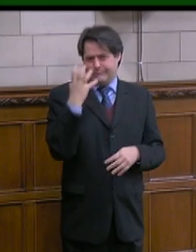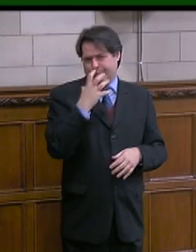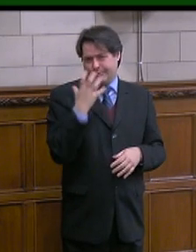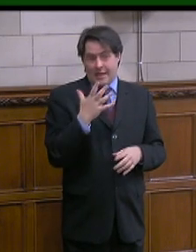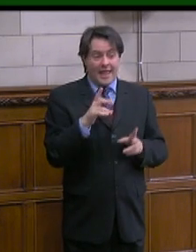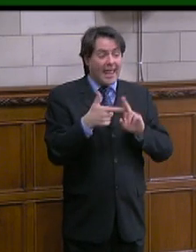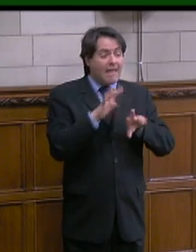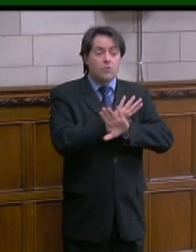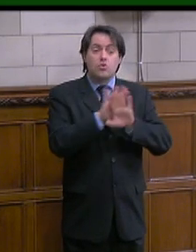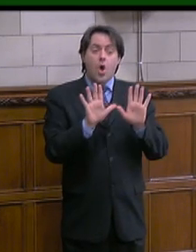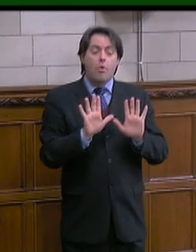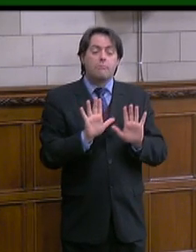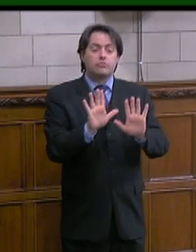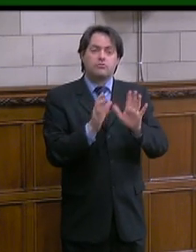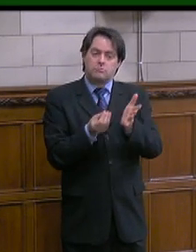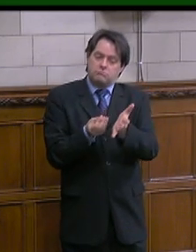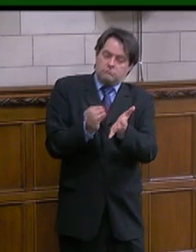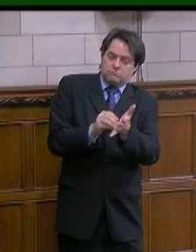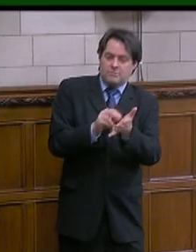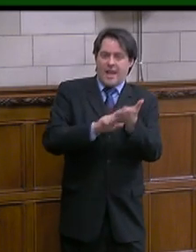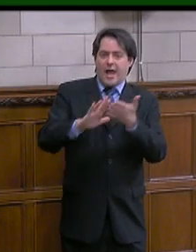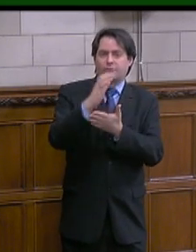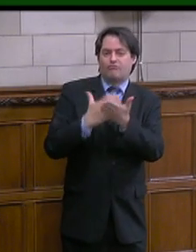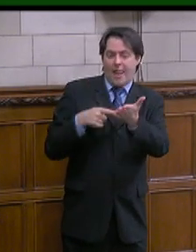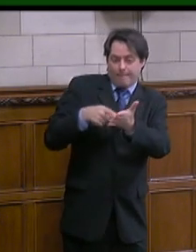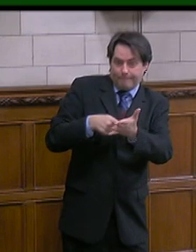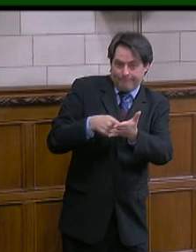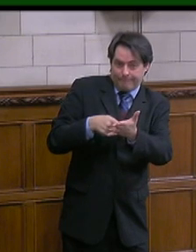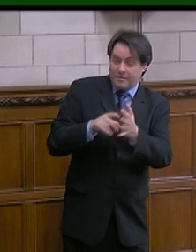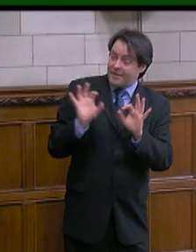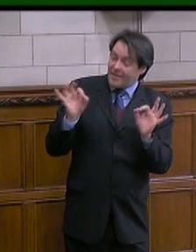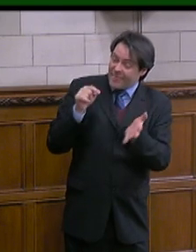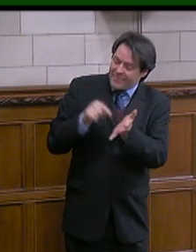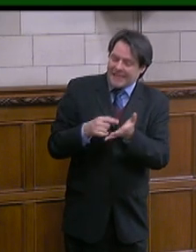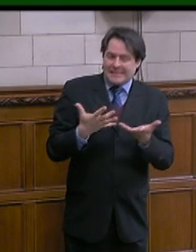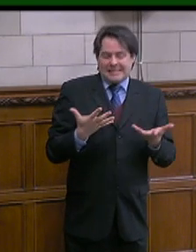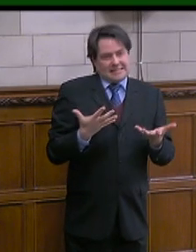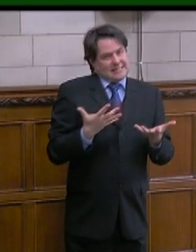Without an additional push, in most cases it will not happen.